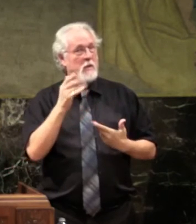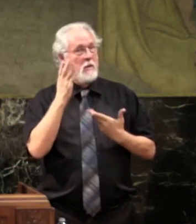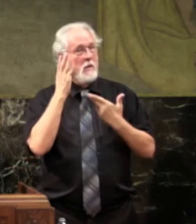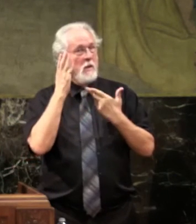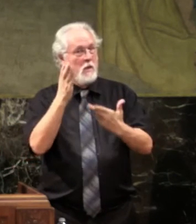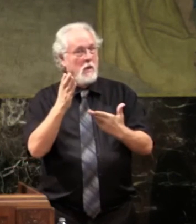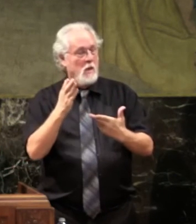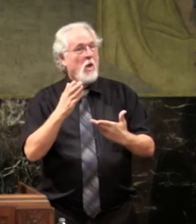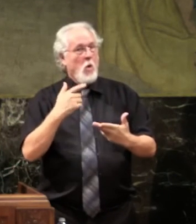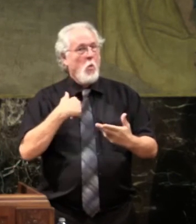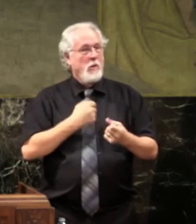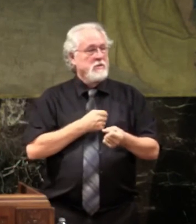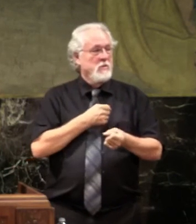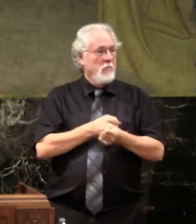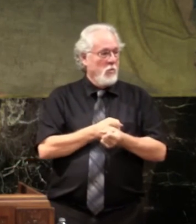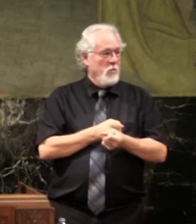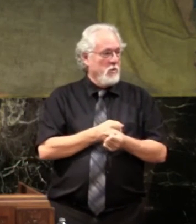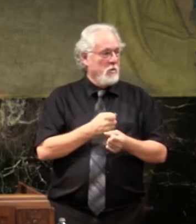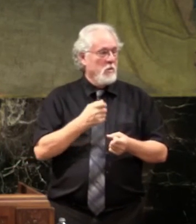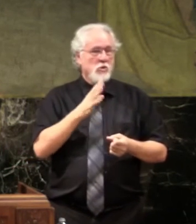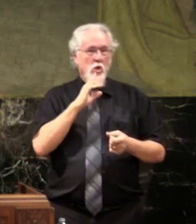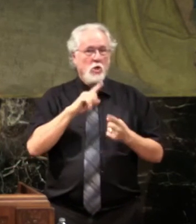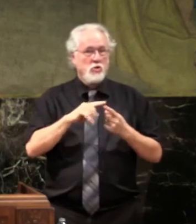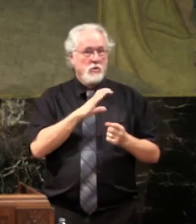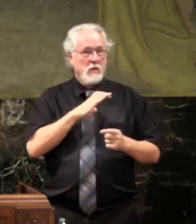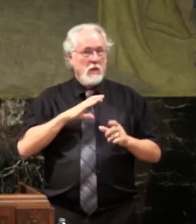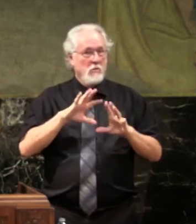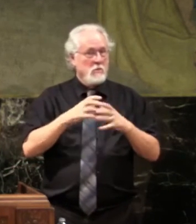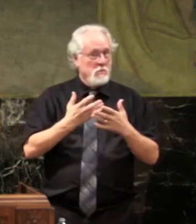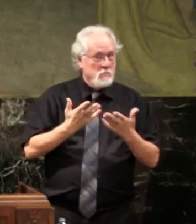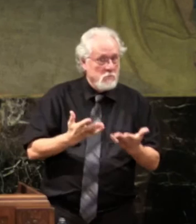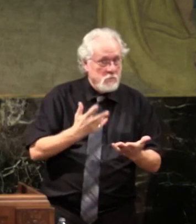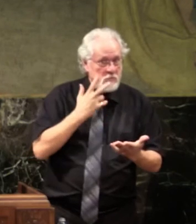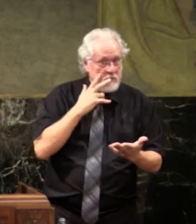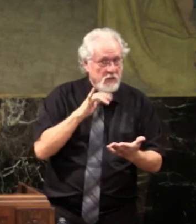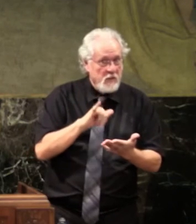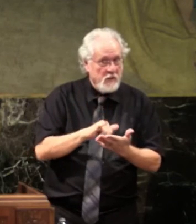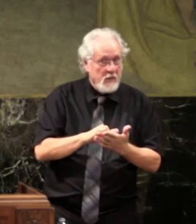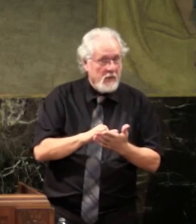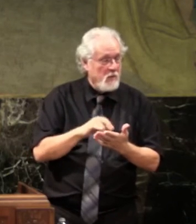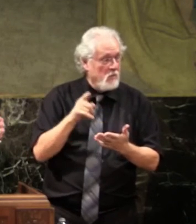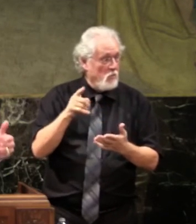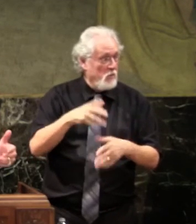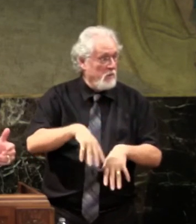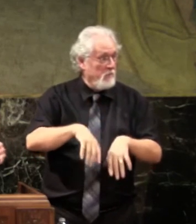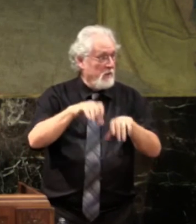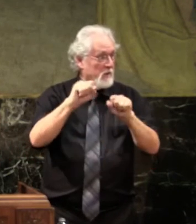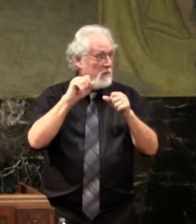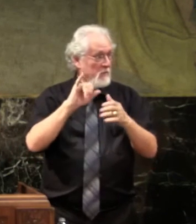very supportive about when we talk to congressional delegation to see if one of them would continue to advance in